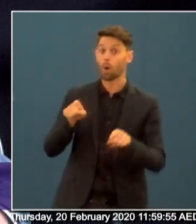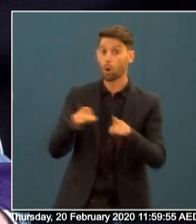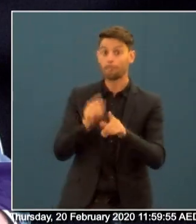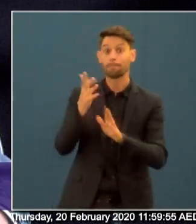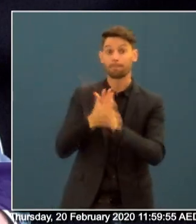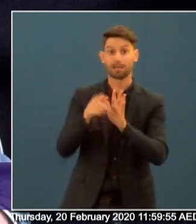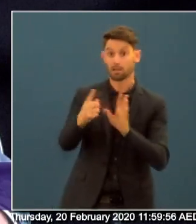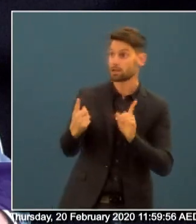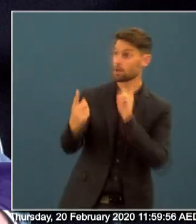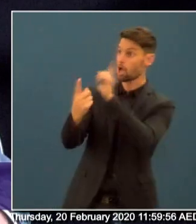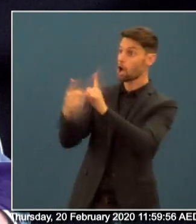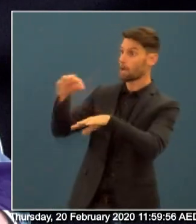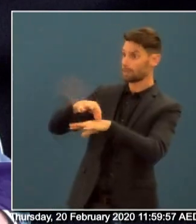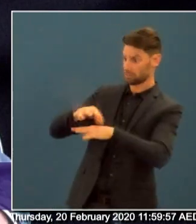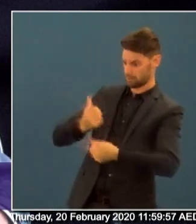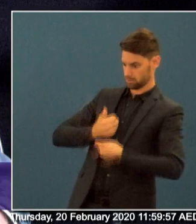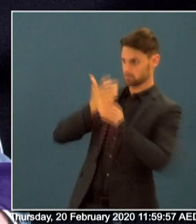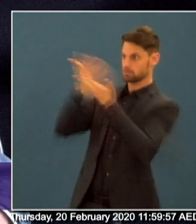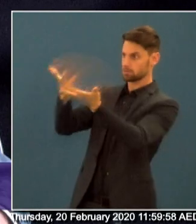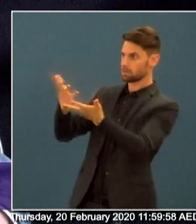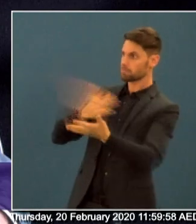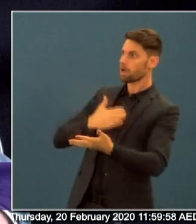be understood, receive health information,